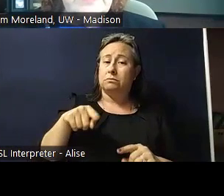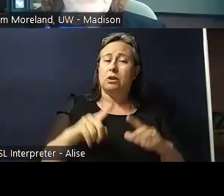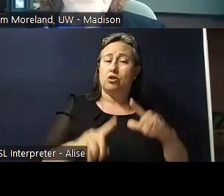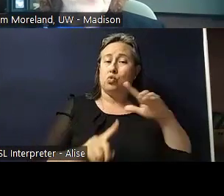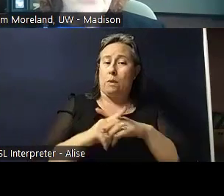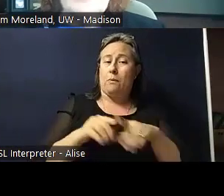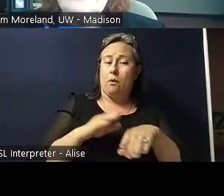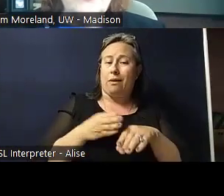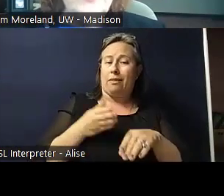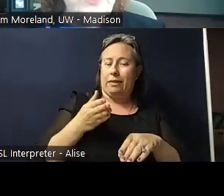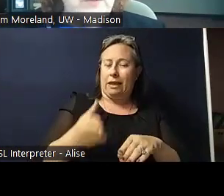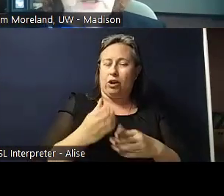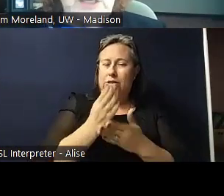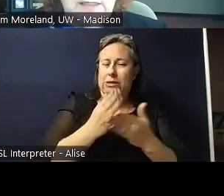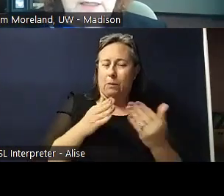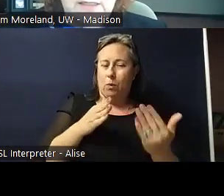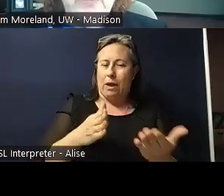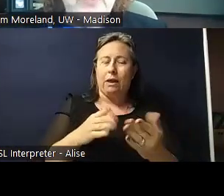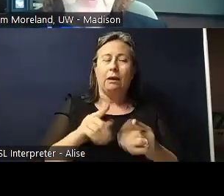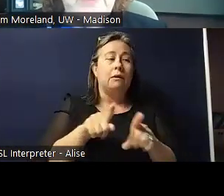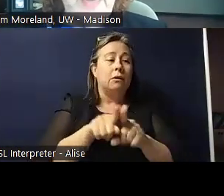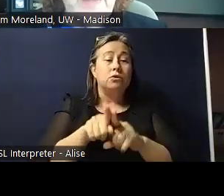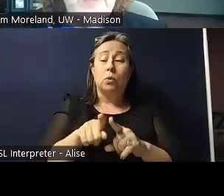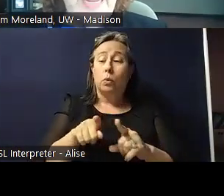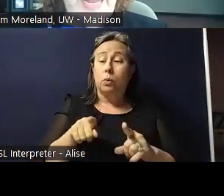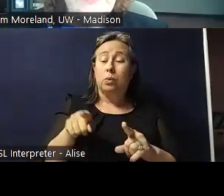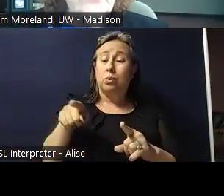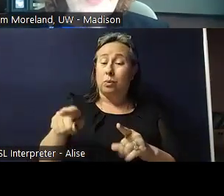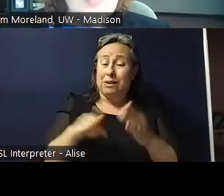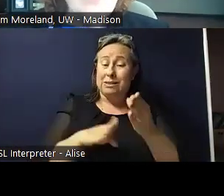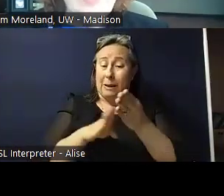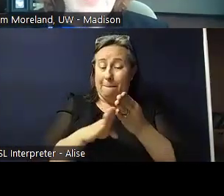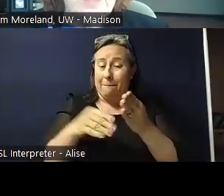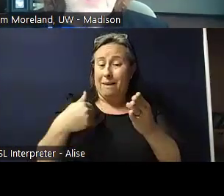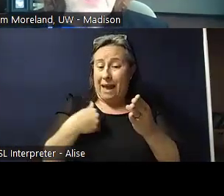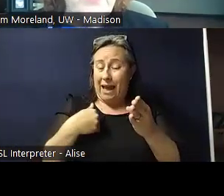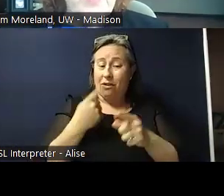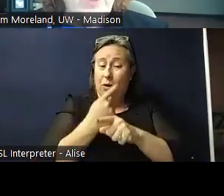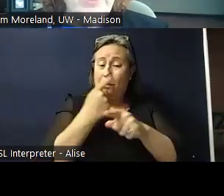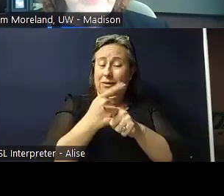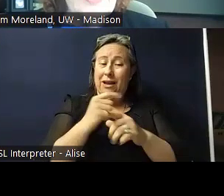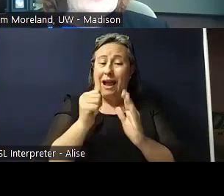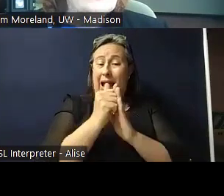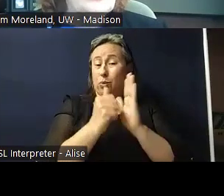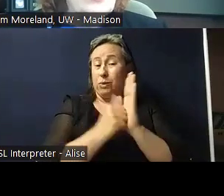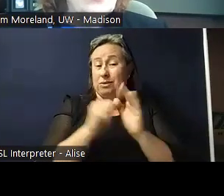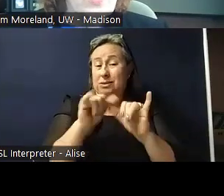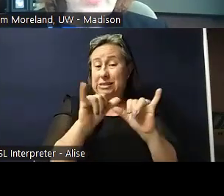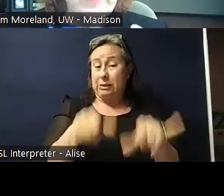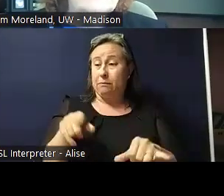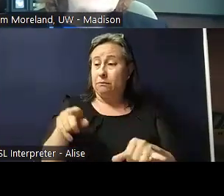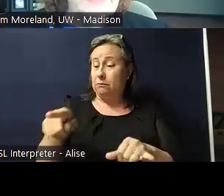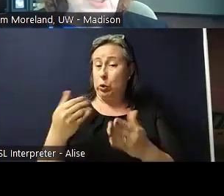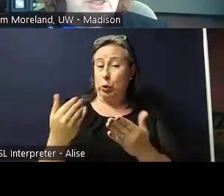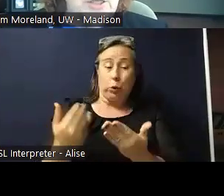in some form as do issues. Does the subrecipient have adequate accounting systems? Are they a new organization?